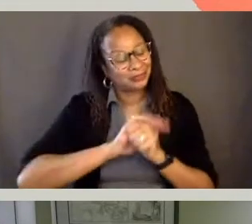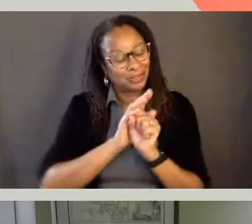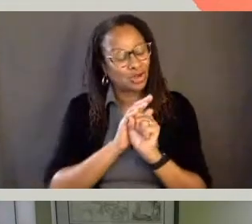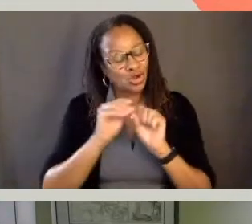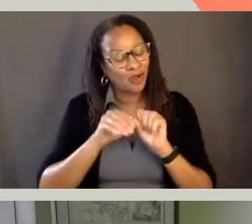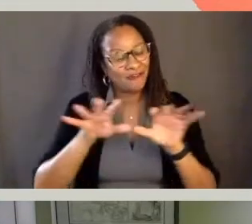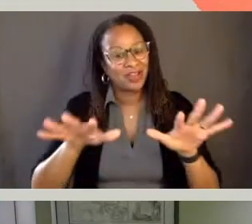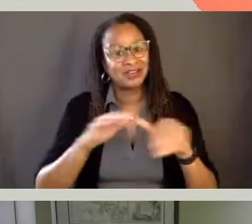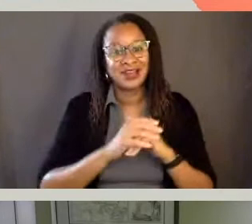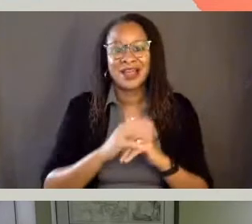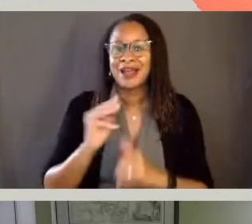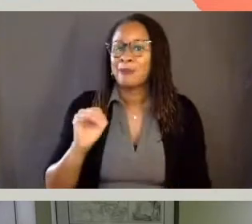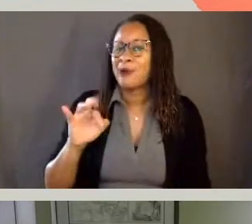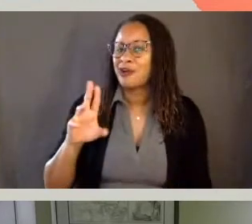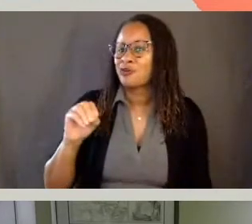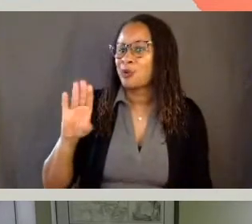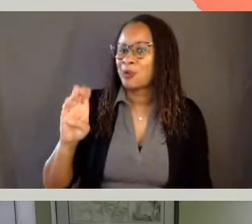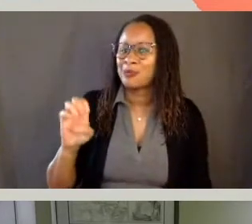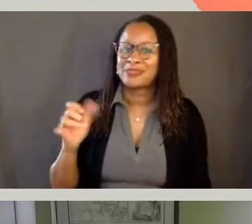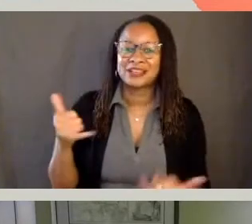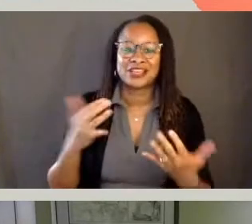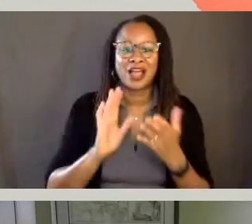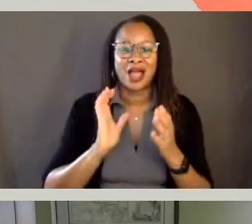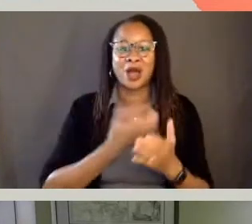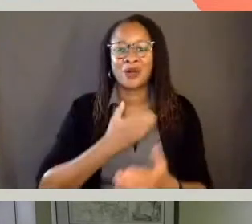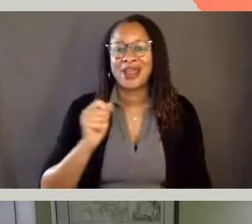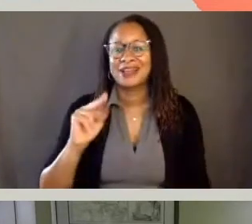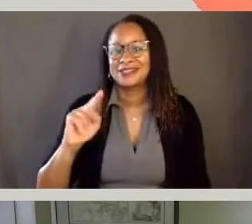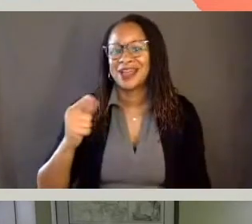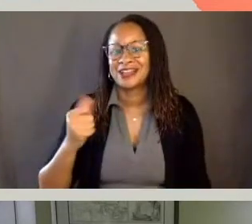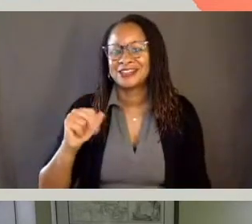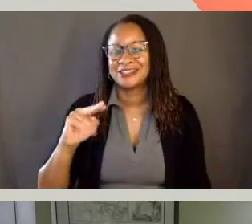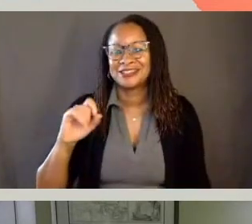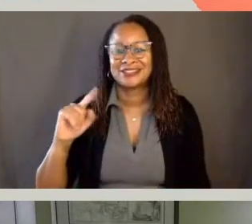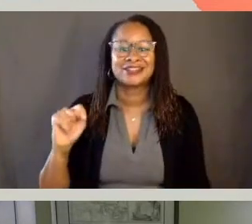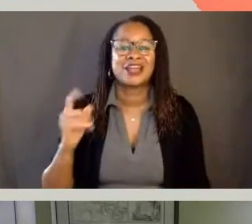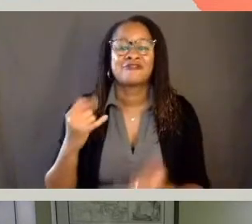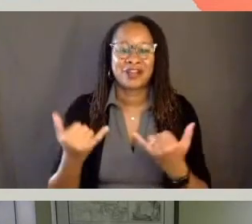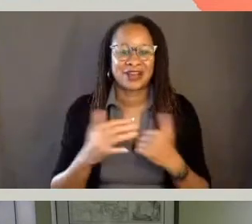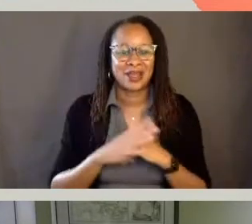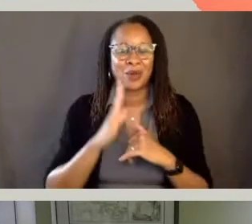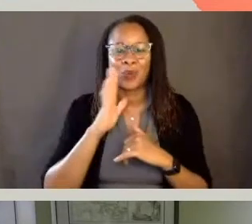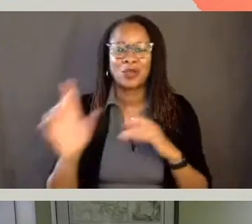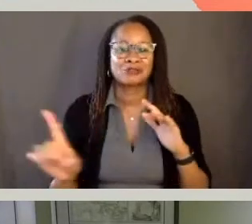microbe that is our antagonist right now but it's gonna come out and, I think,